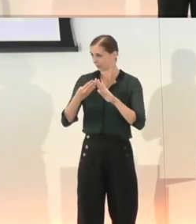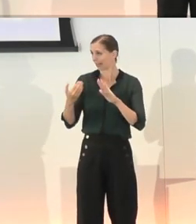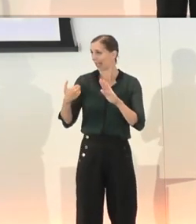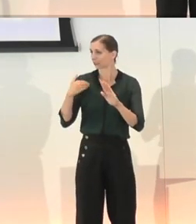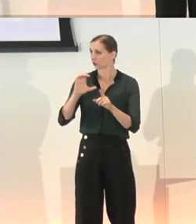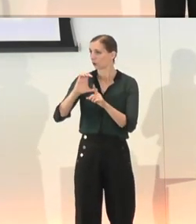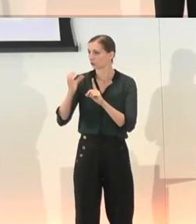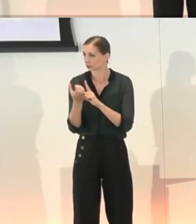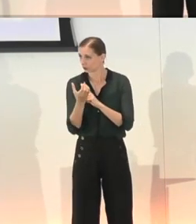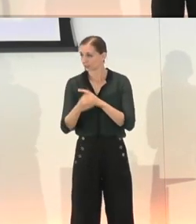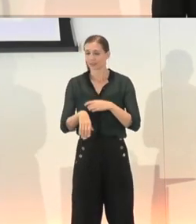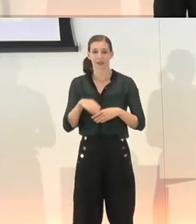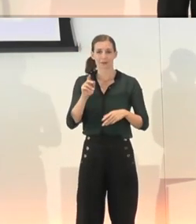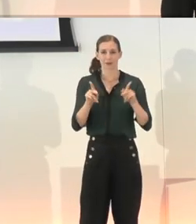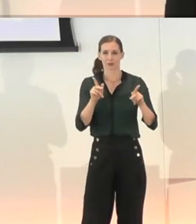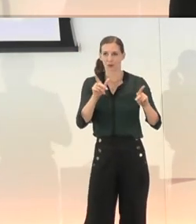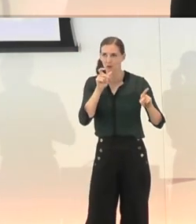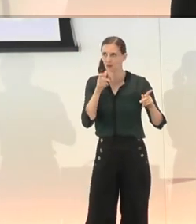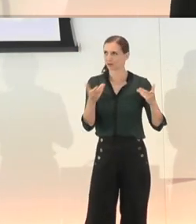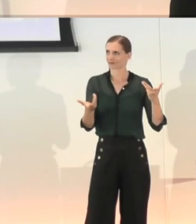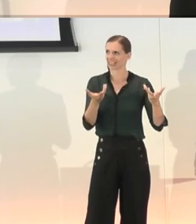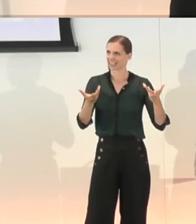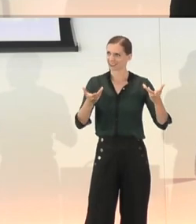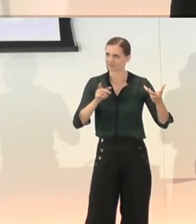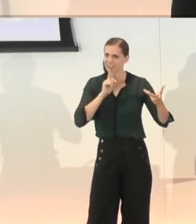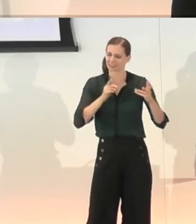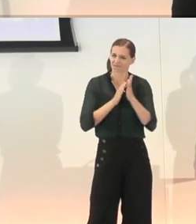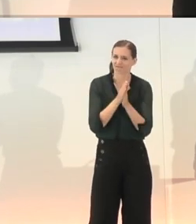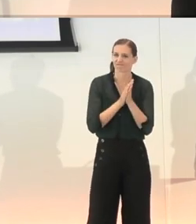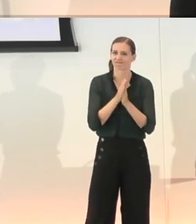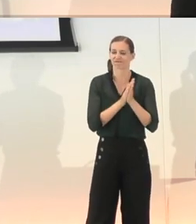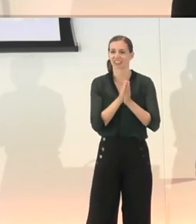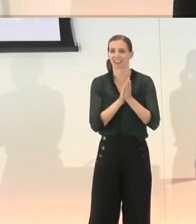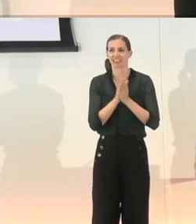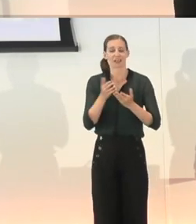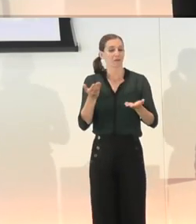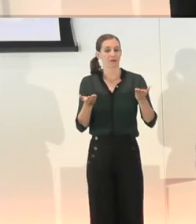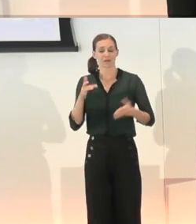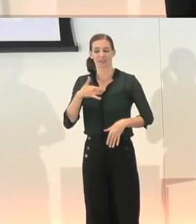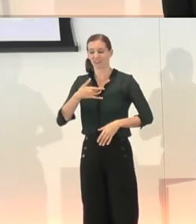created renegades, people frustrated with where things are today that want to change it for the